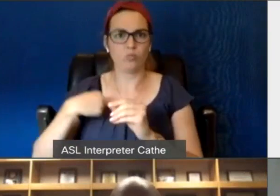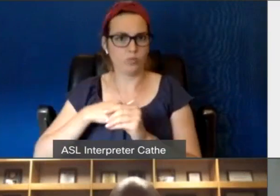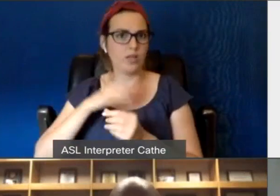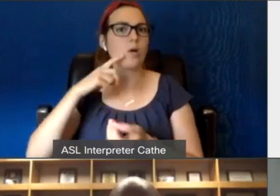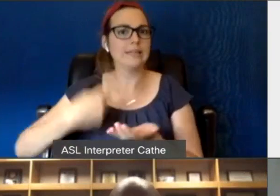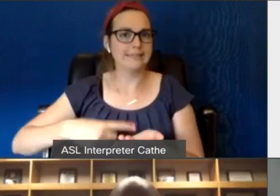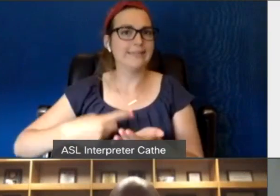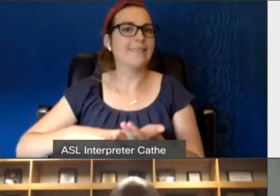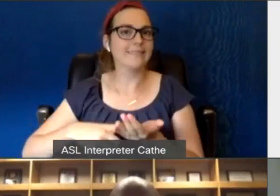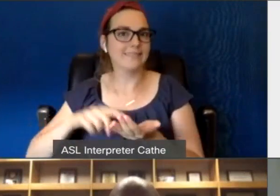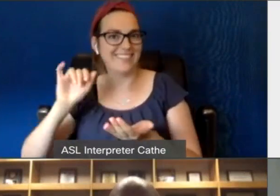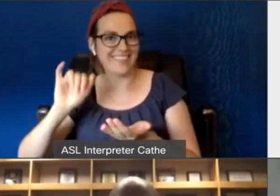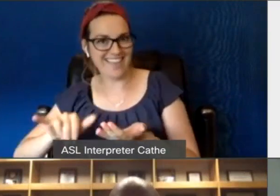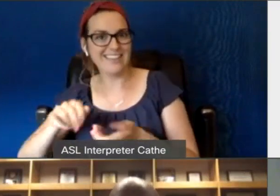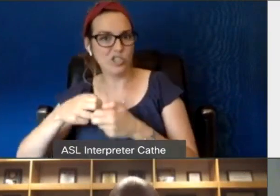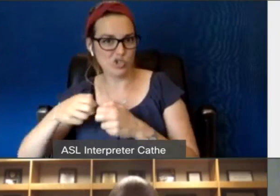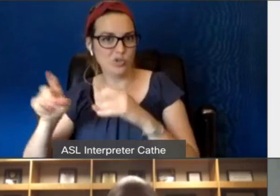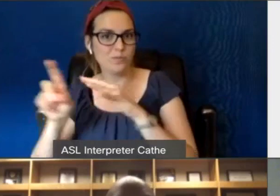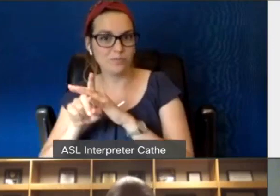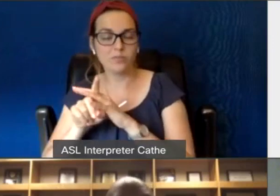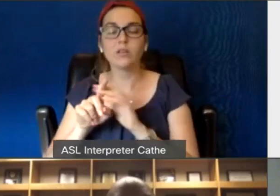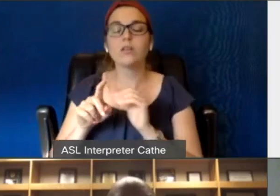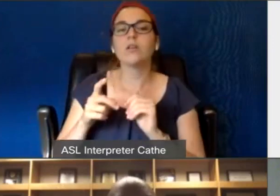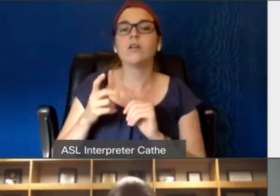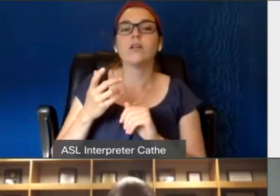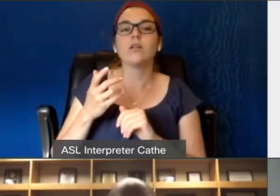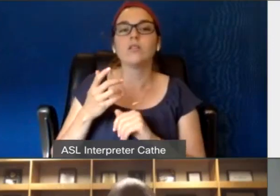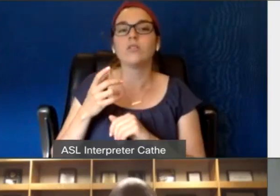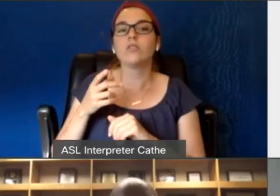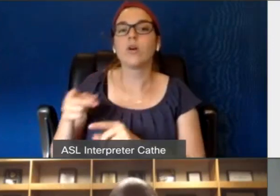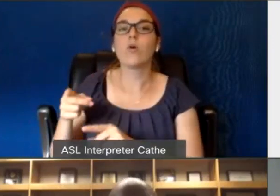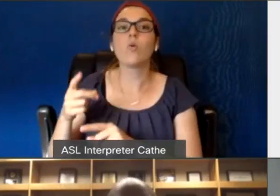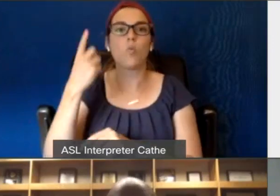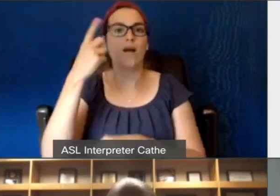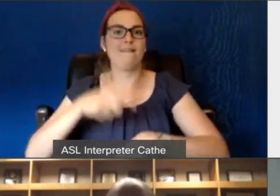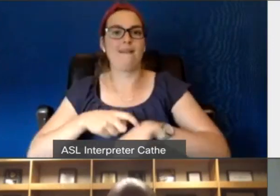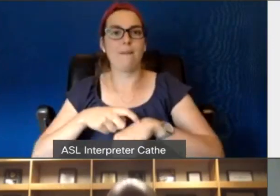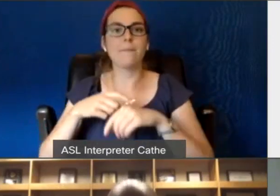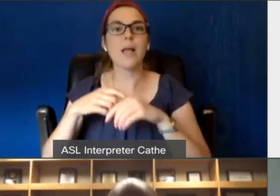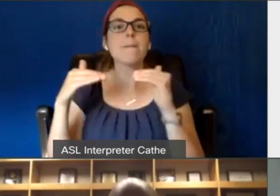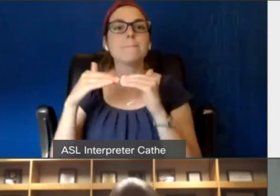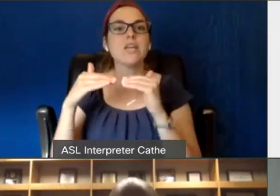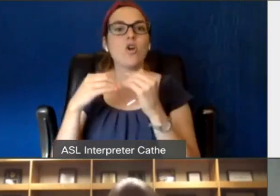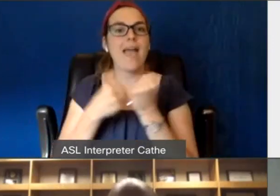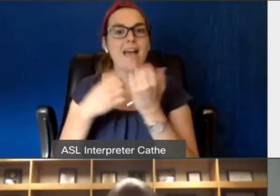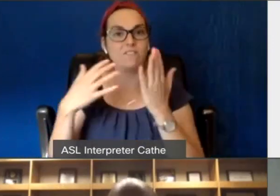and our recovery peer advocate was standing right behind him and said, "Listen to them because they're trying to give you something.